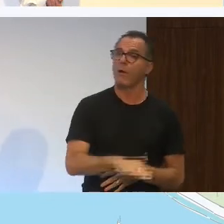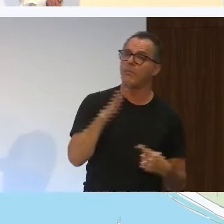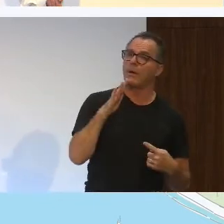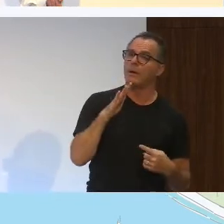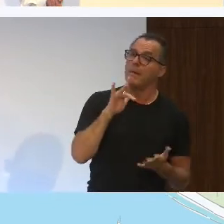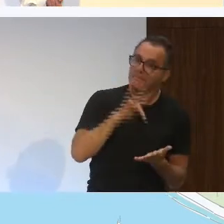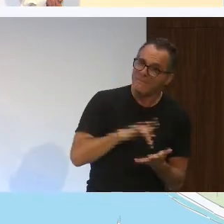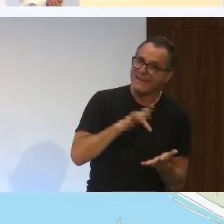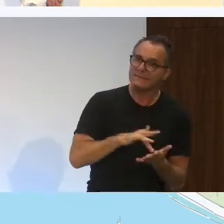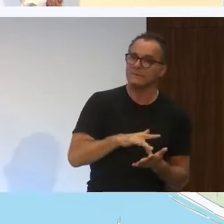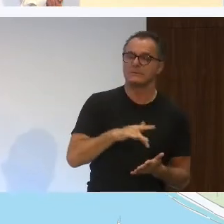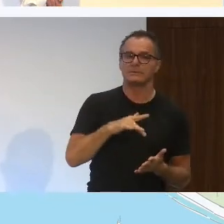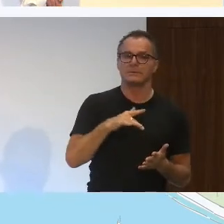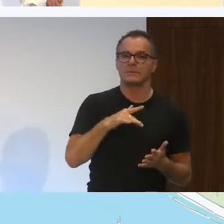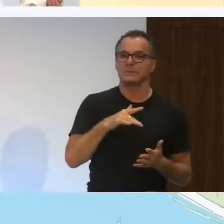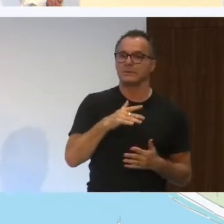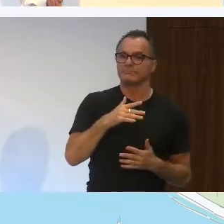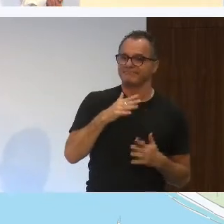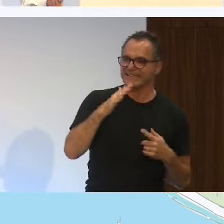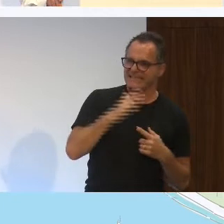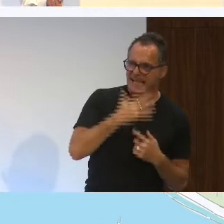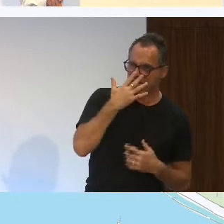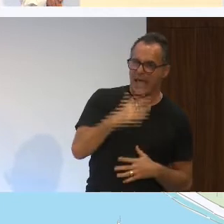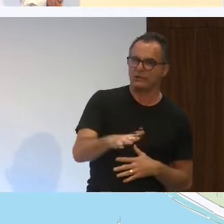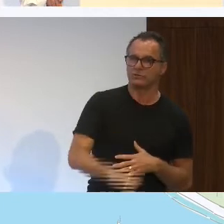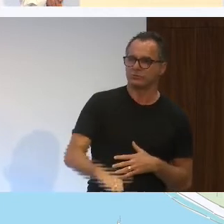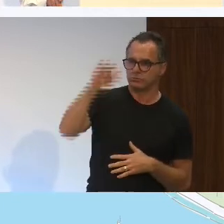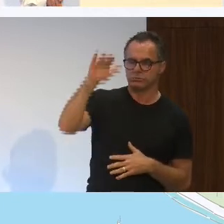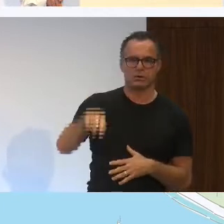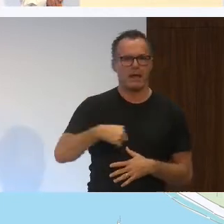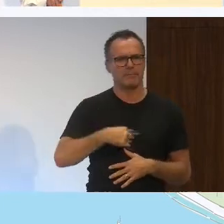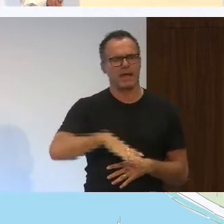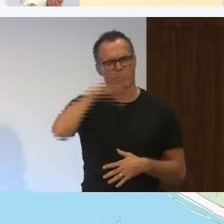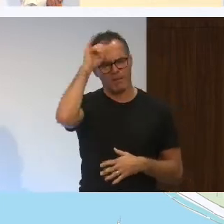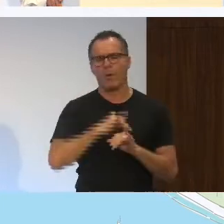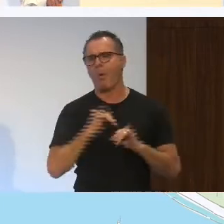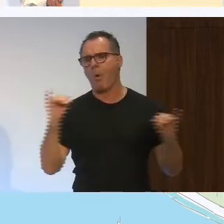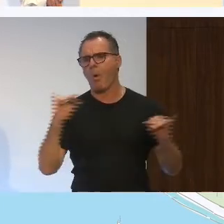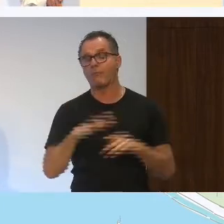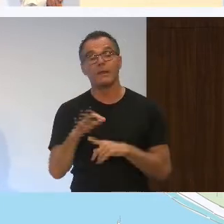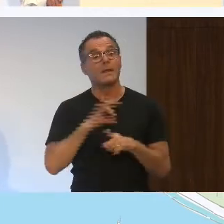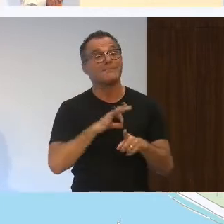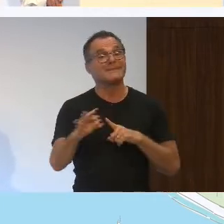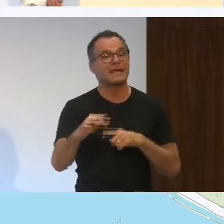And I can remember it being a pretty miserable experience. It was particularly bad when I was a junior doctor